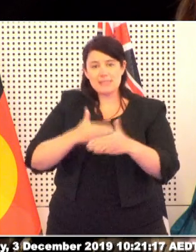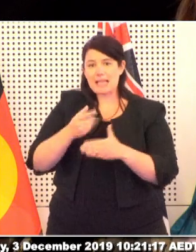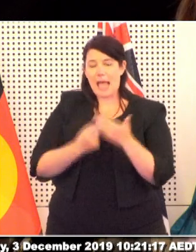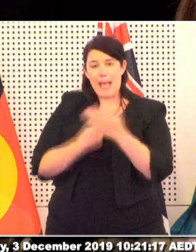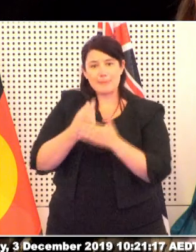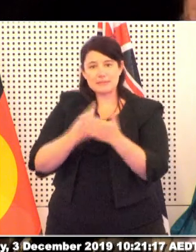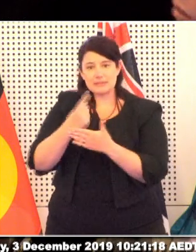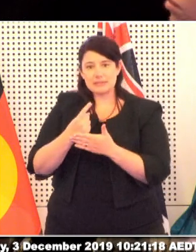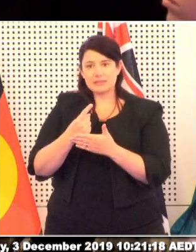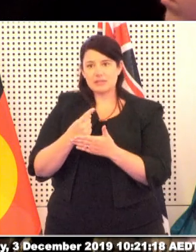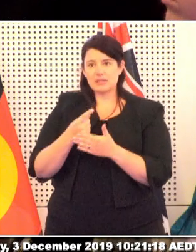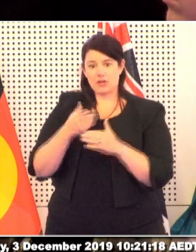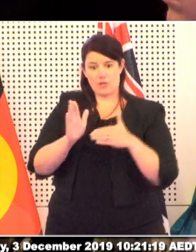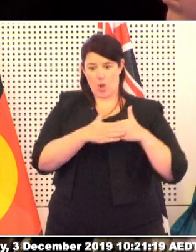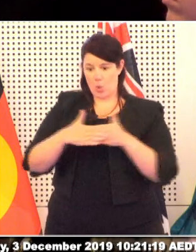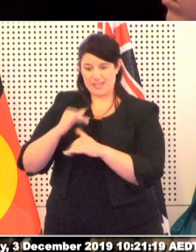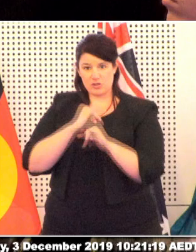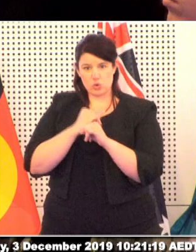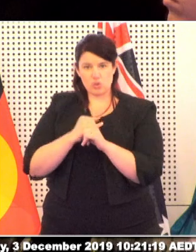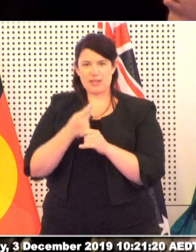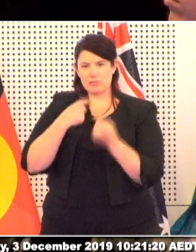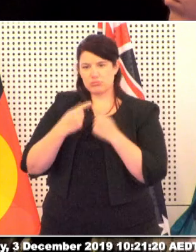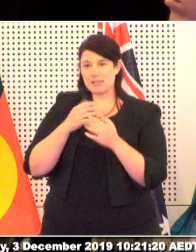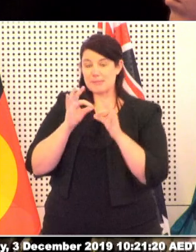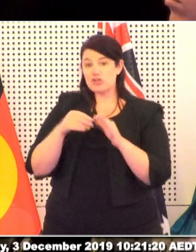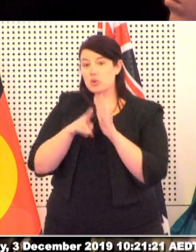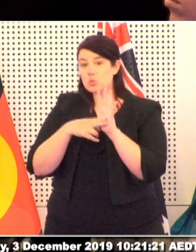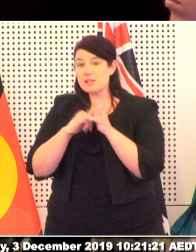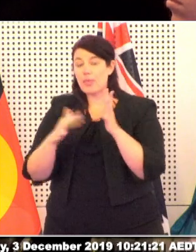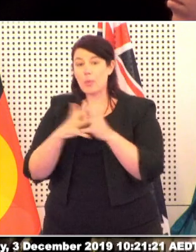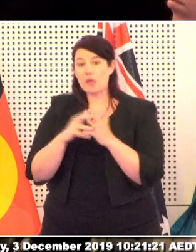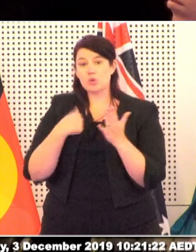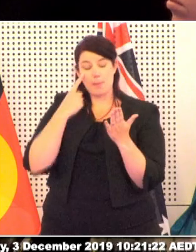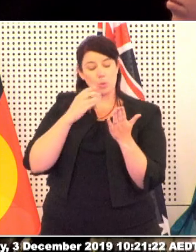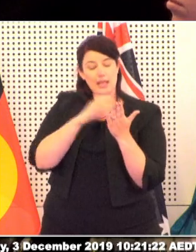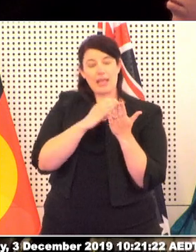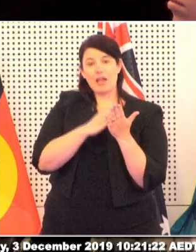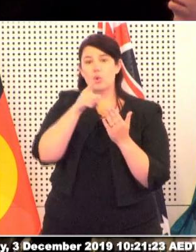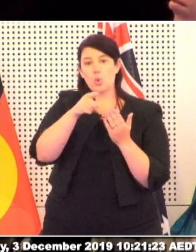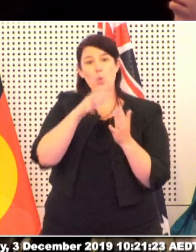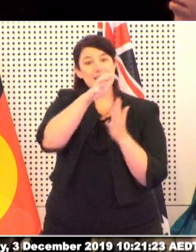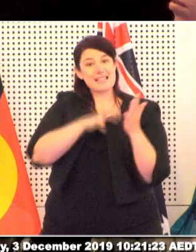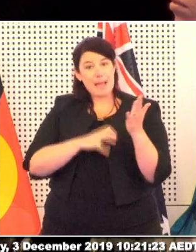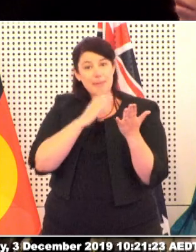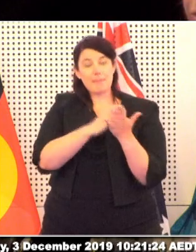The progress of the deinstitutionalisation. So here I’m looking at paragraph 25 of your statement.